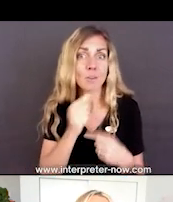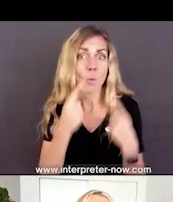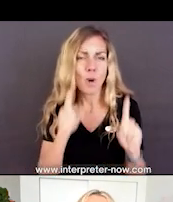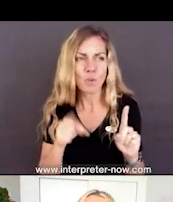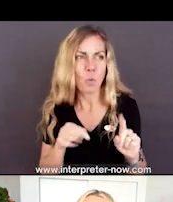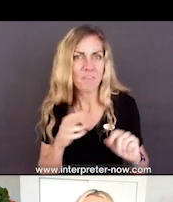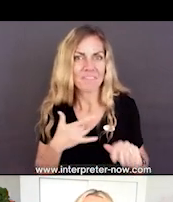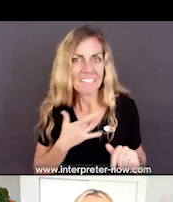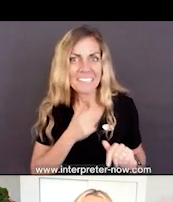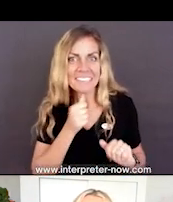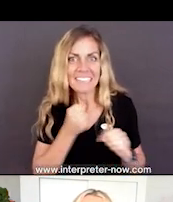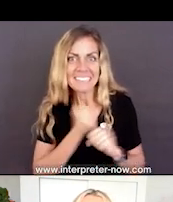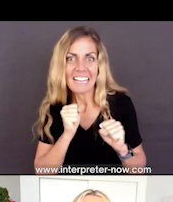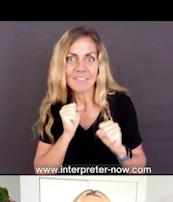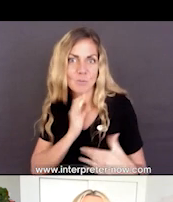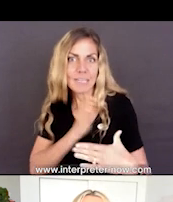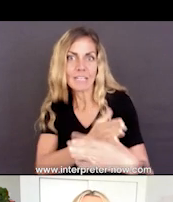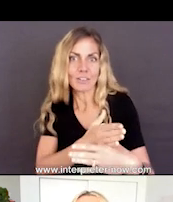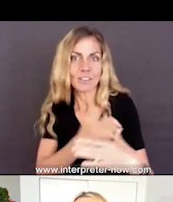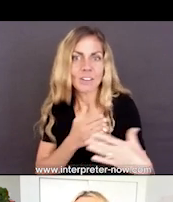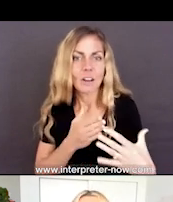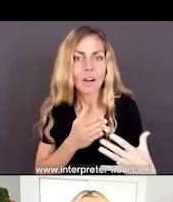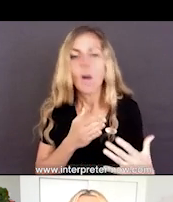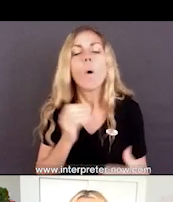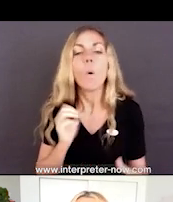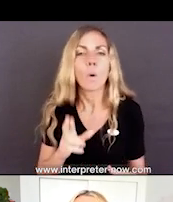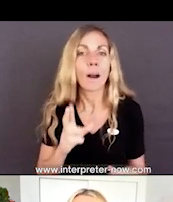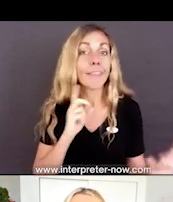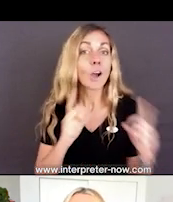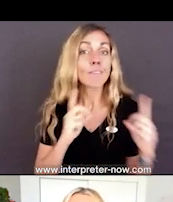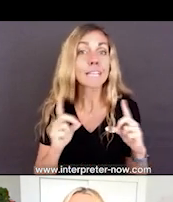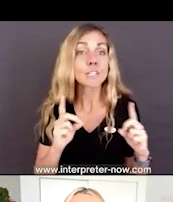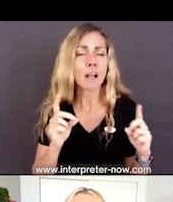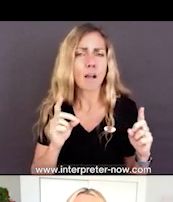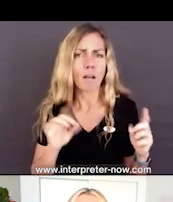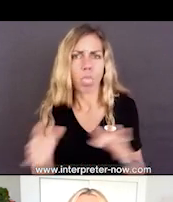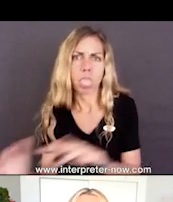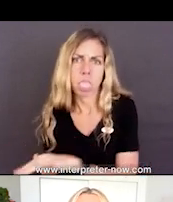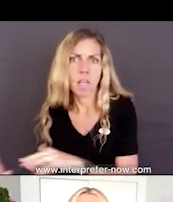You don't feel safe to intervene, or the conversation doesn't go in a productive direction.